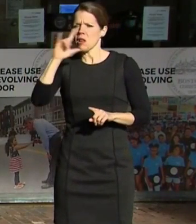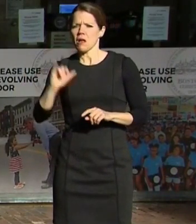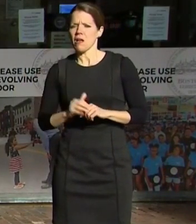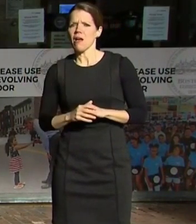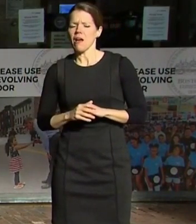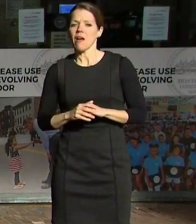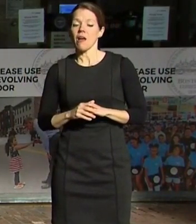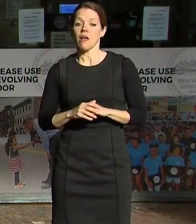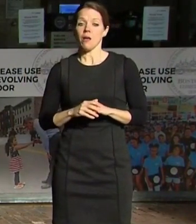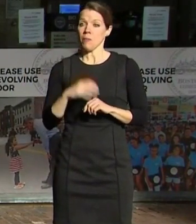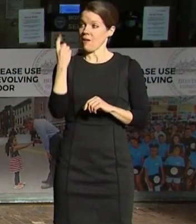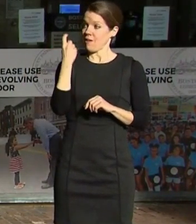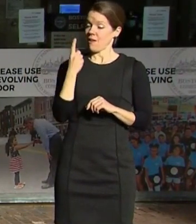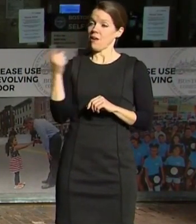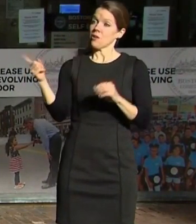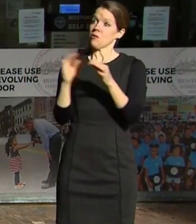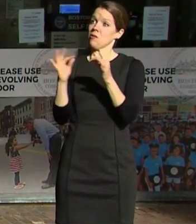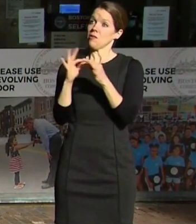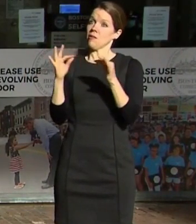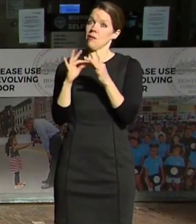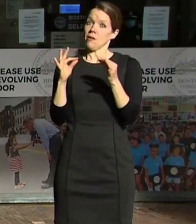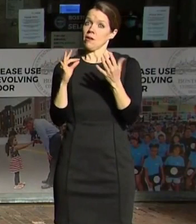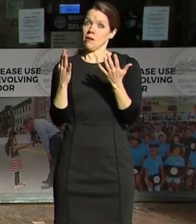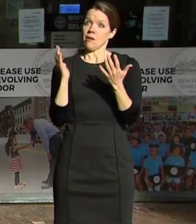AND IT IS TOUGH BEING ON THE